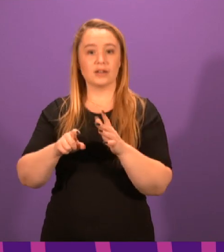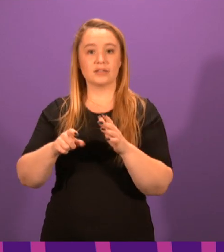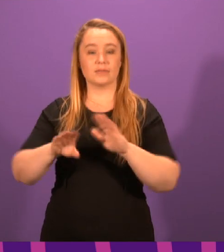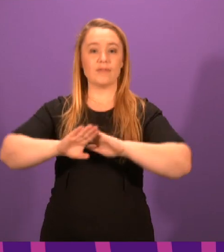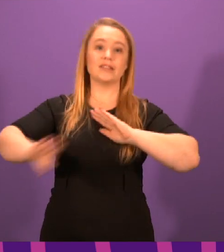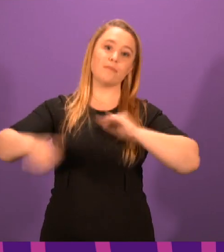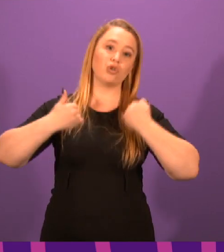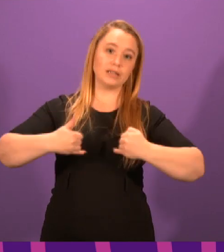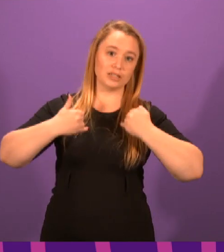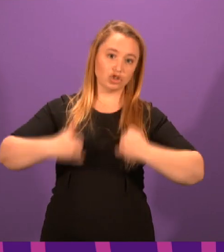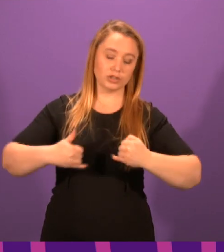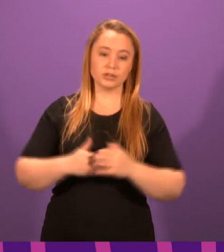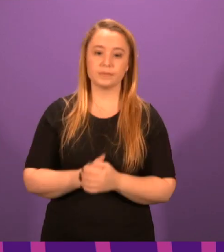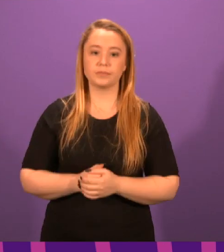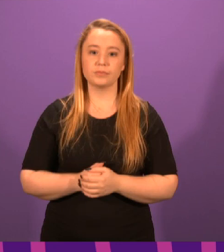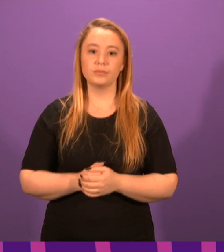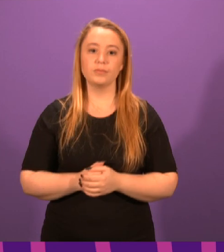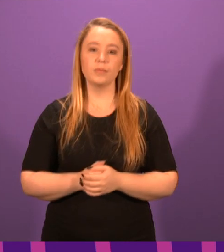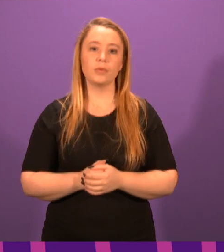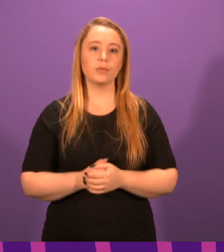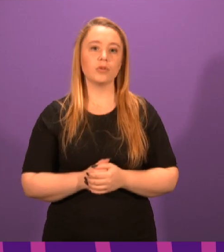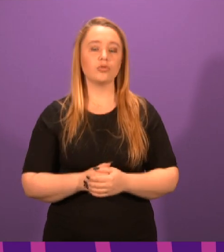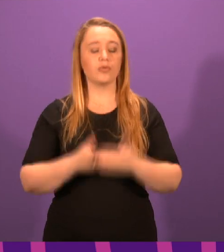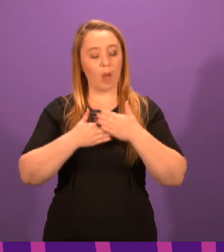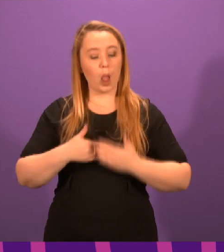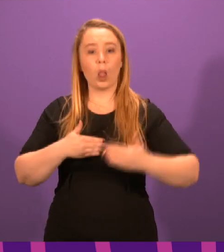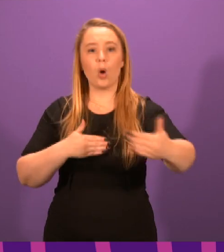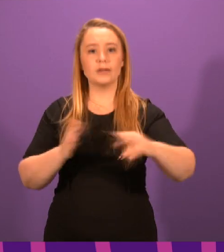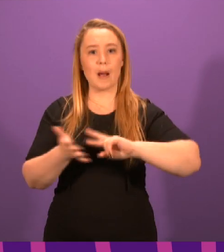health implications. What long-term planning is the Scottish Government doing to ensure